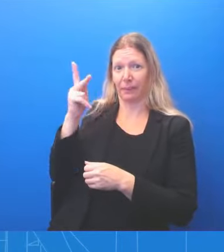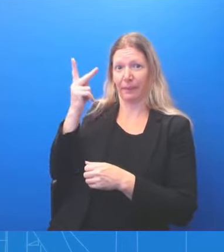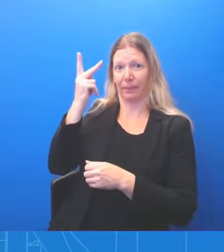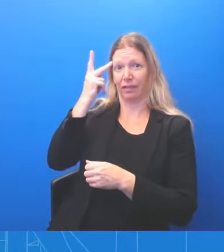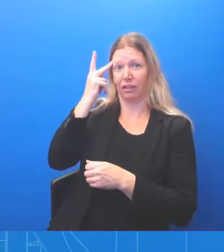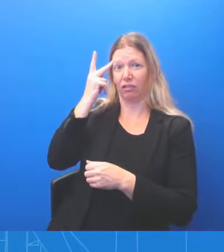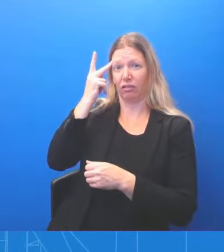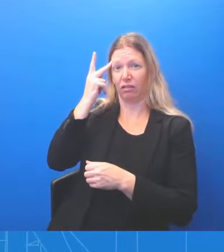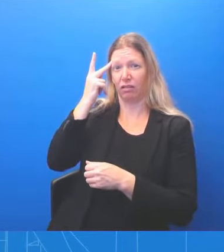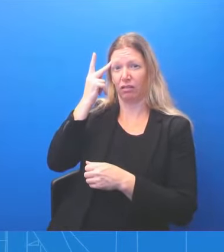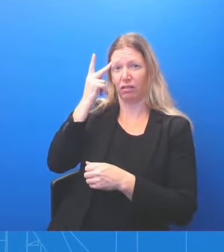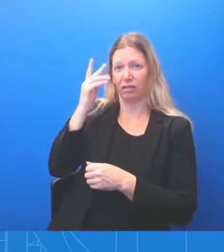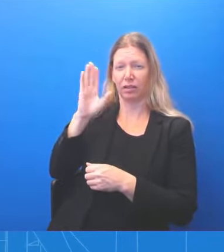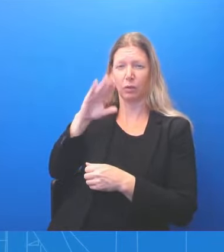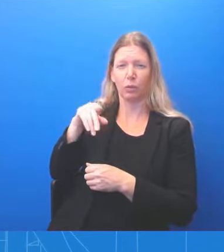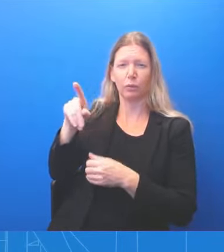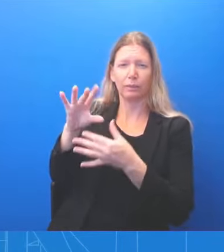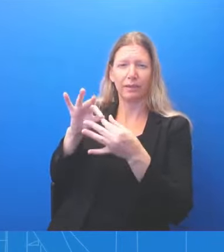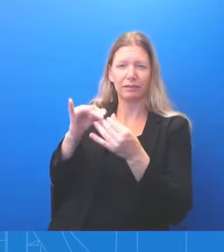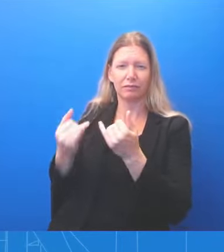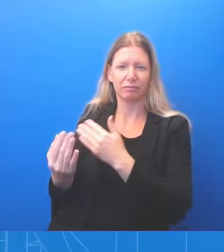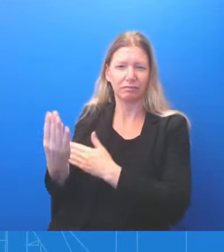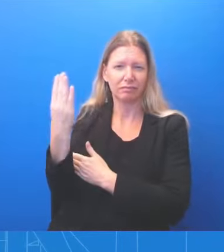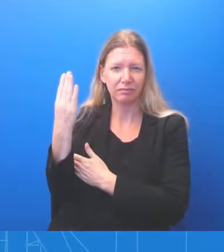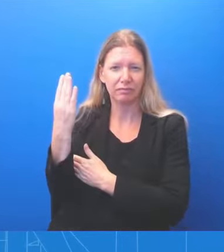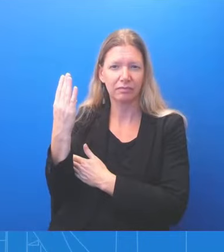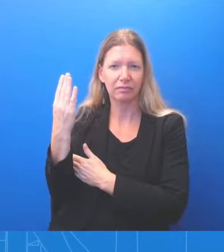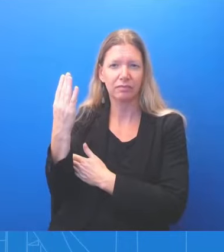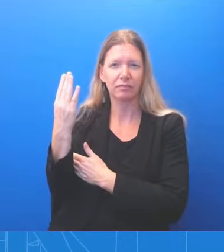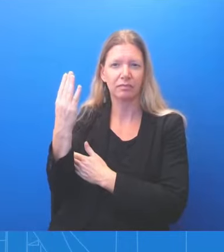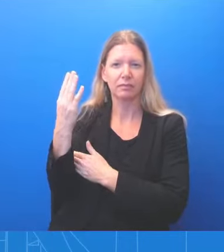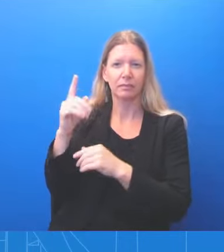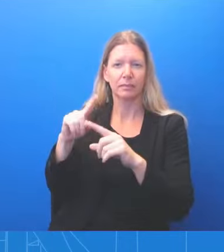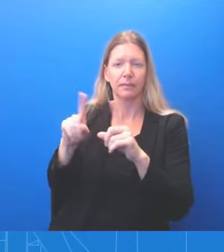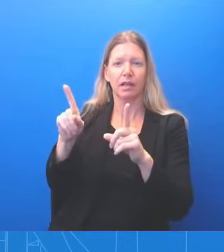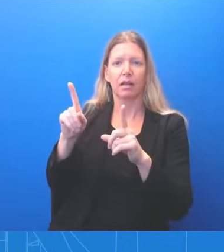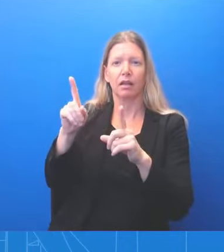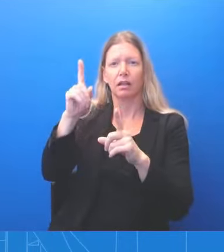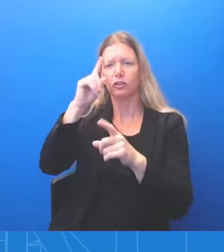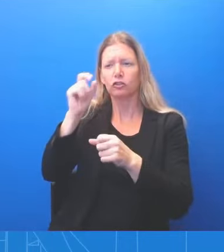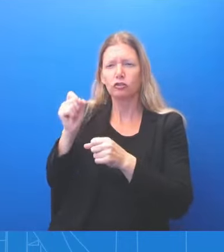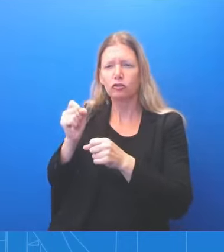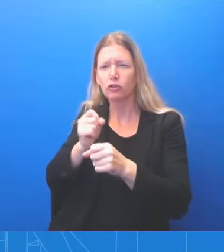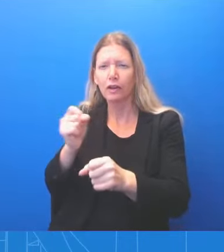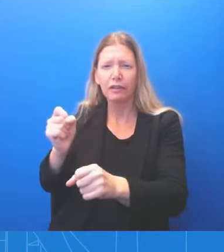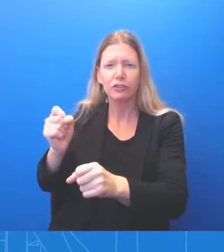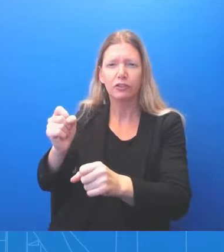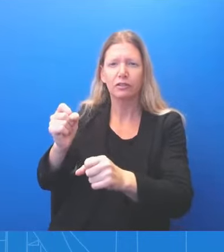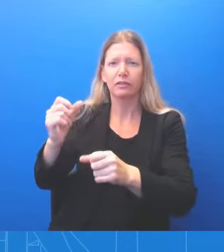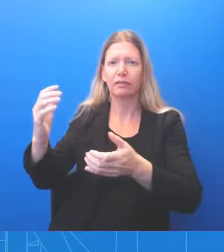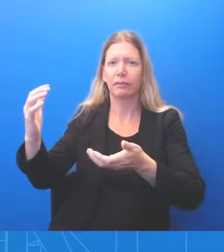was the strategic partnership agreement on AI and semiconductors. Is the -- are you expecting them to sign that while he is there?